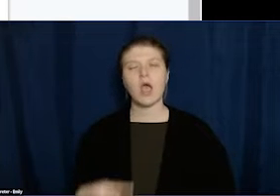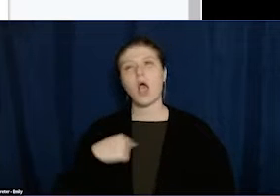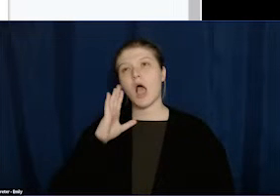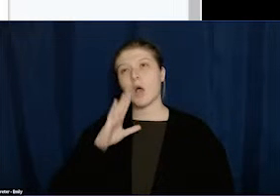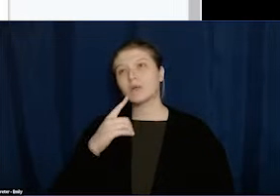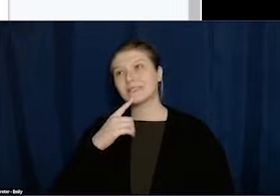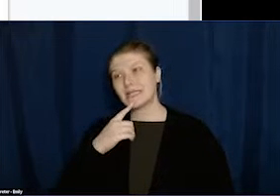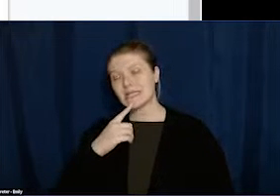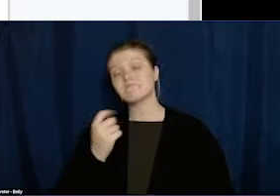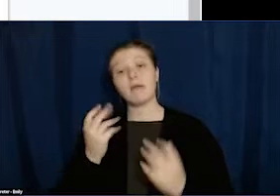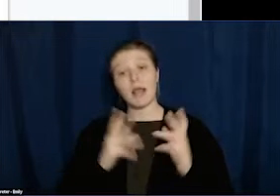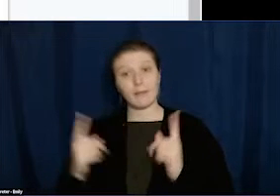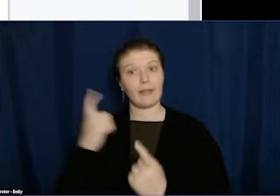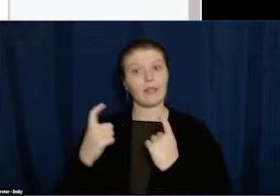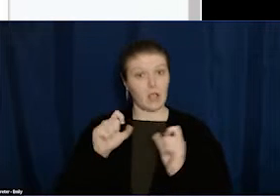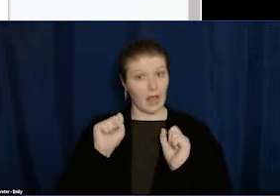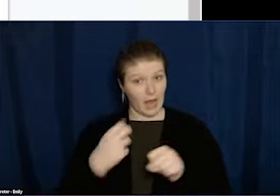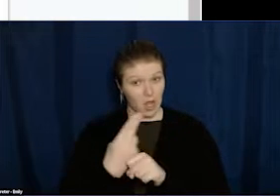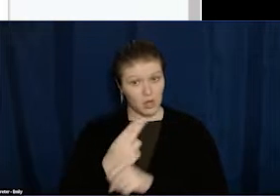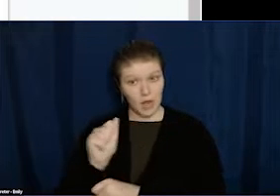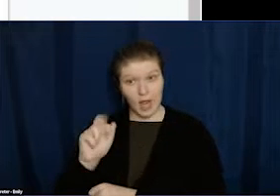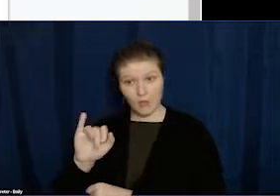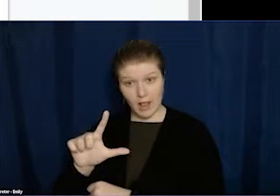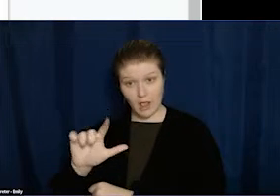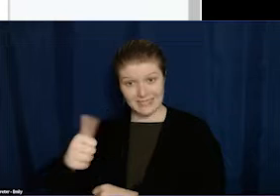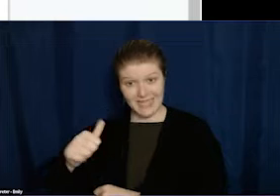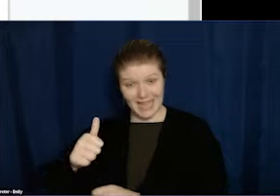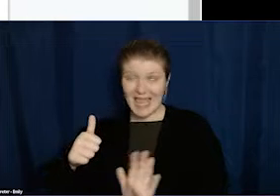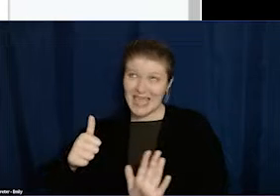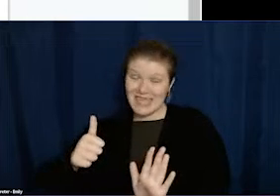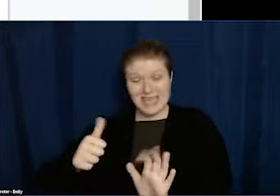So this is an example for a warning. So warnings -- this is across Research.gov.